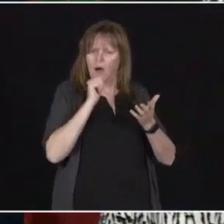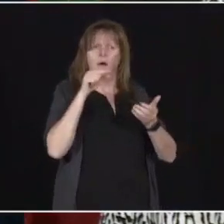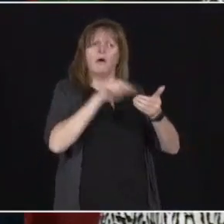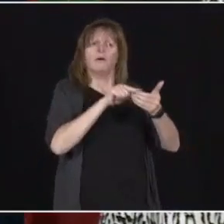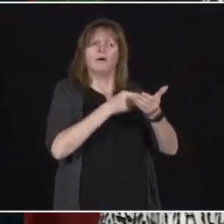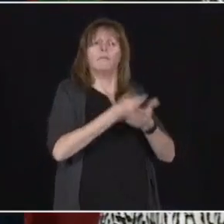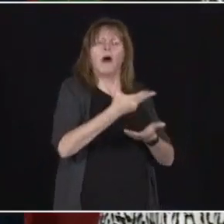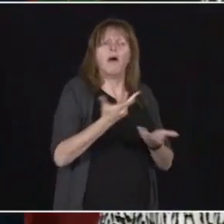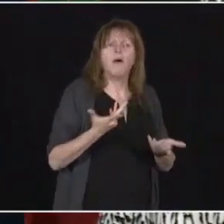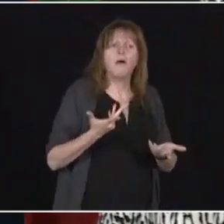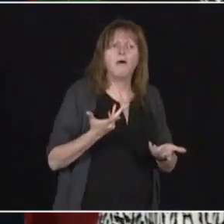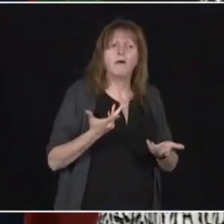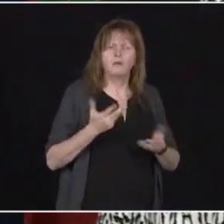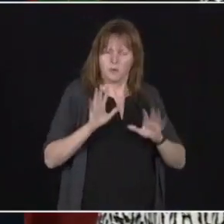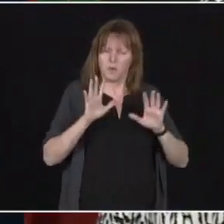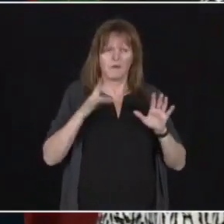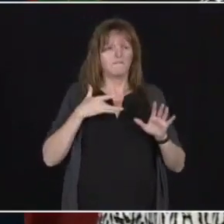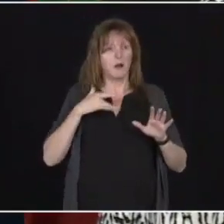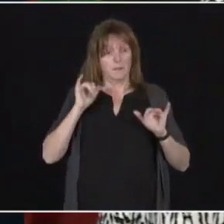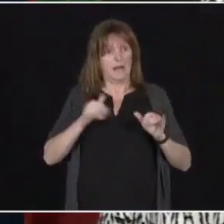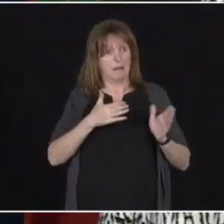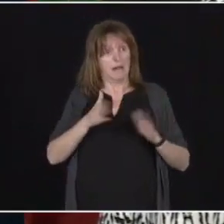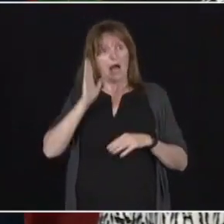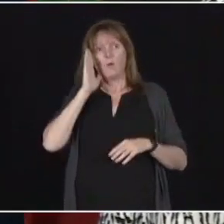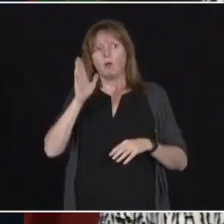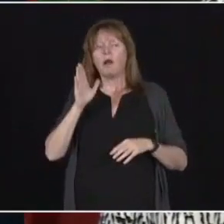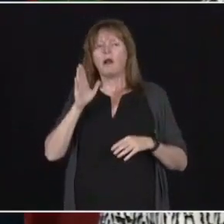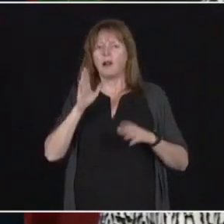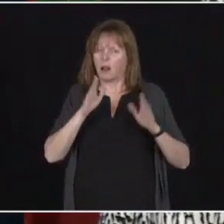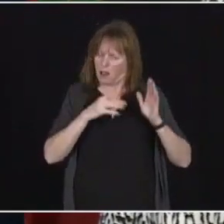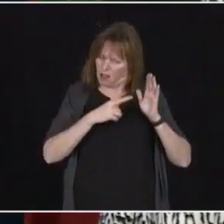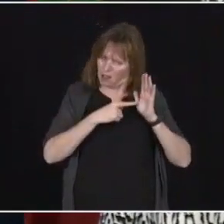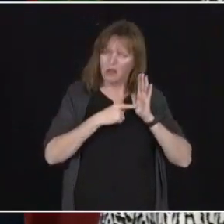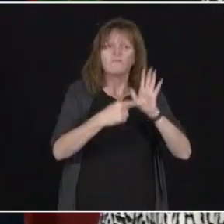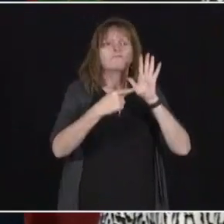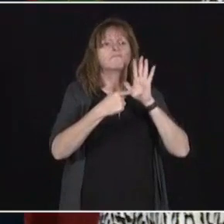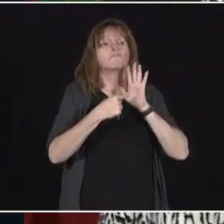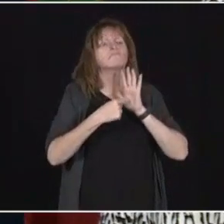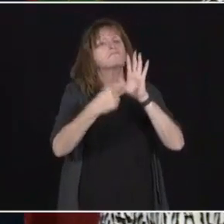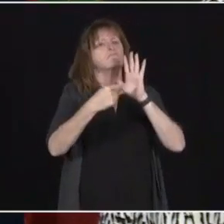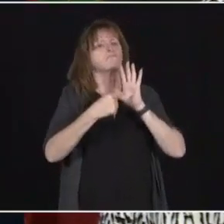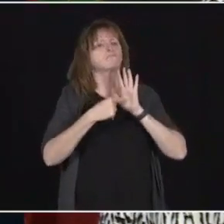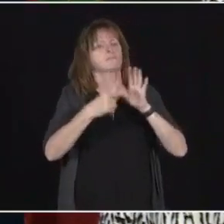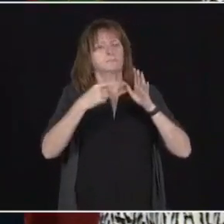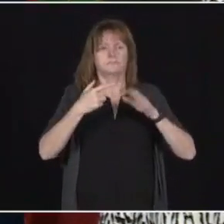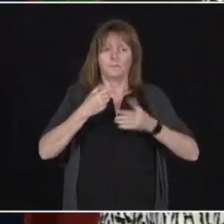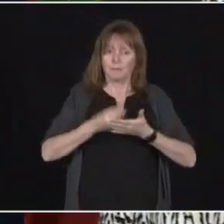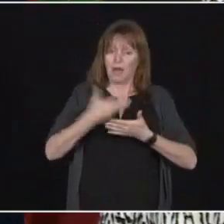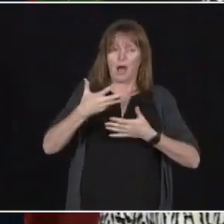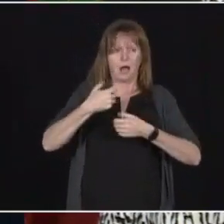they are competitive, Canadians, on their residence will buy in support the made in Canada, so we will be rolling at this plan in